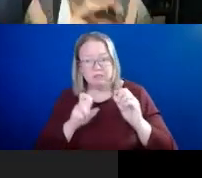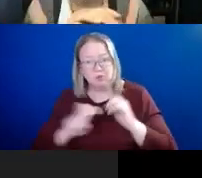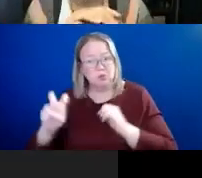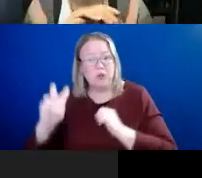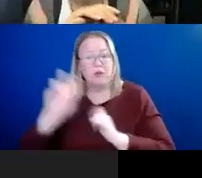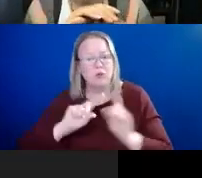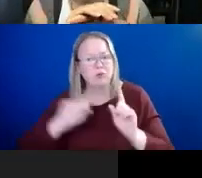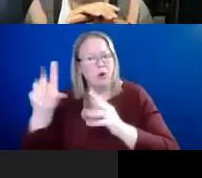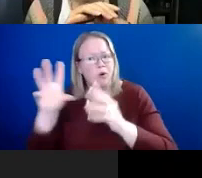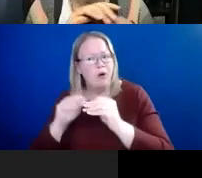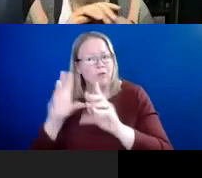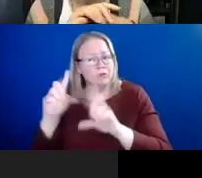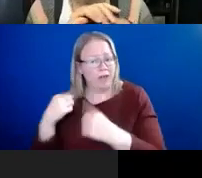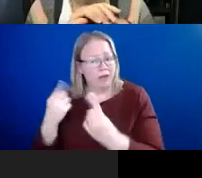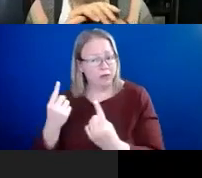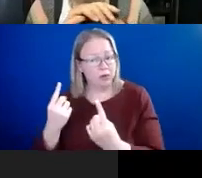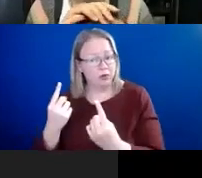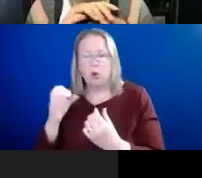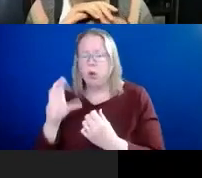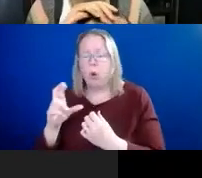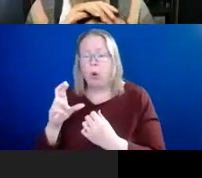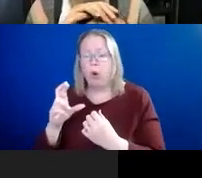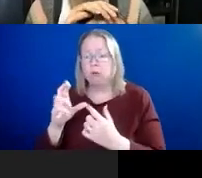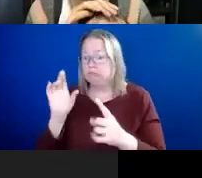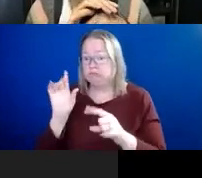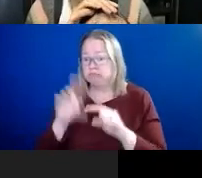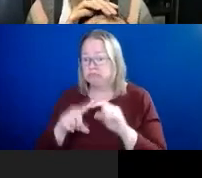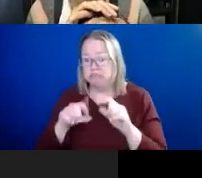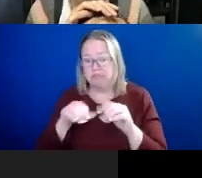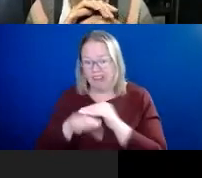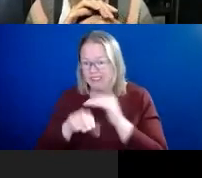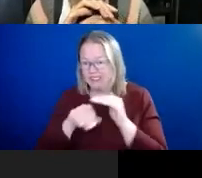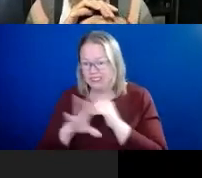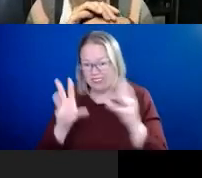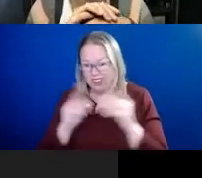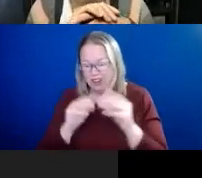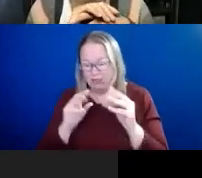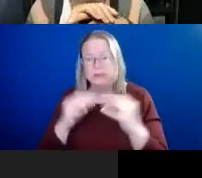before or have not had the access to conferences, now have access.